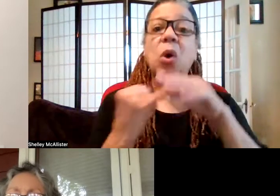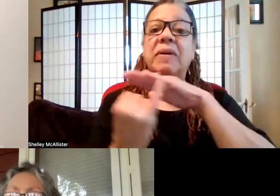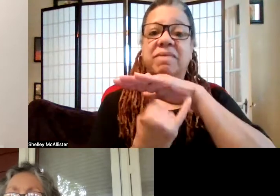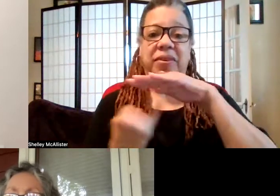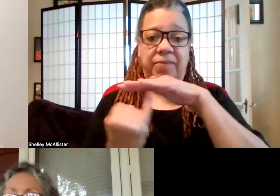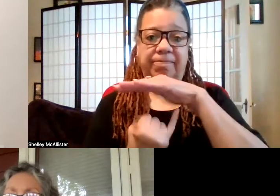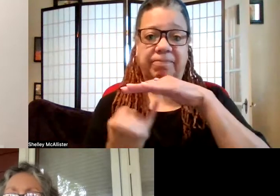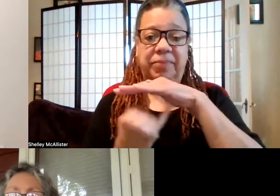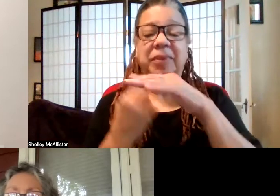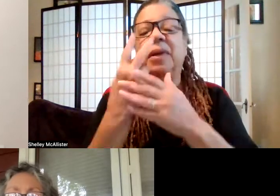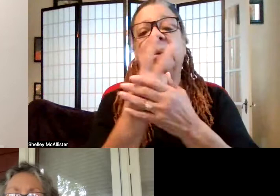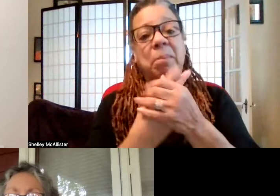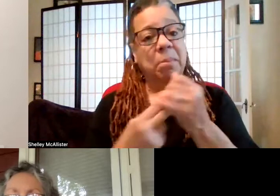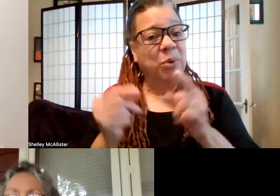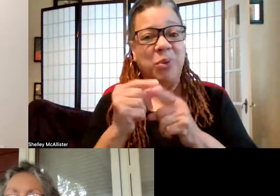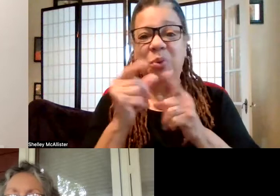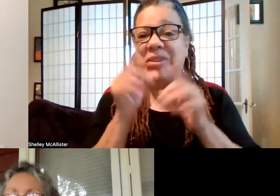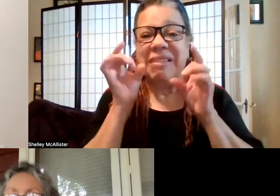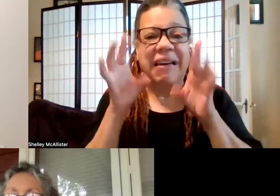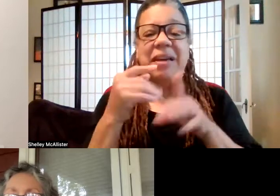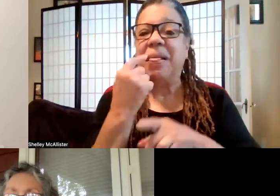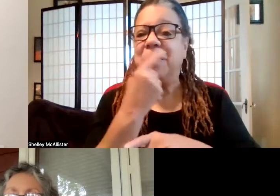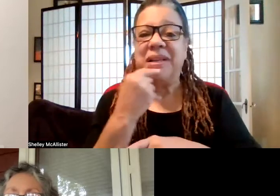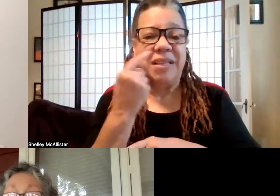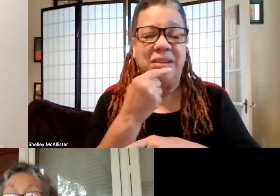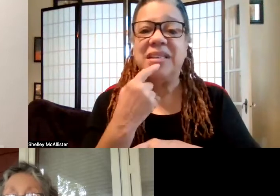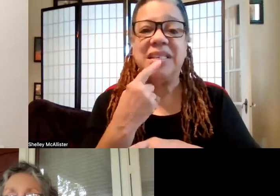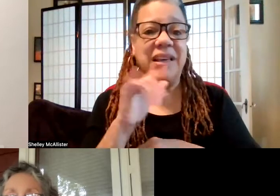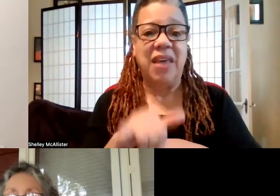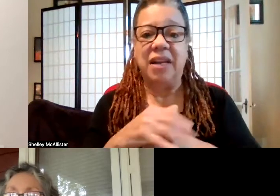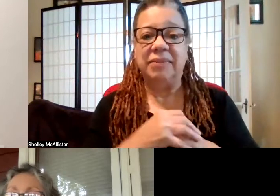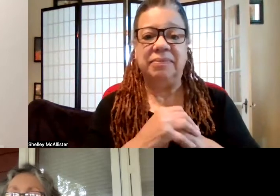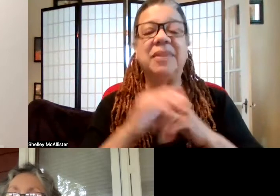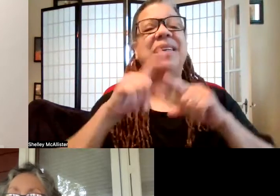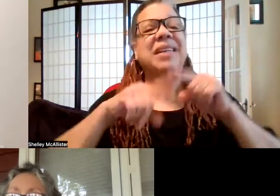Both words sit foul on my tongue! Diversity makes us richer.